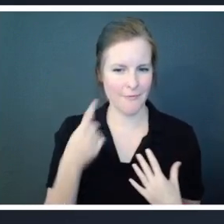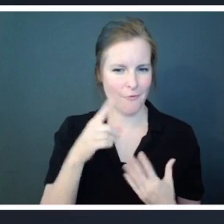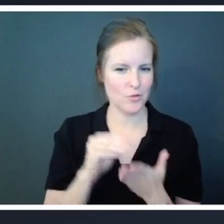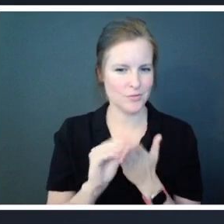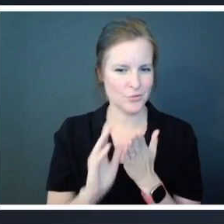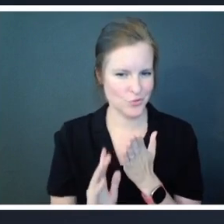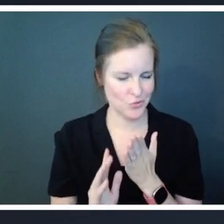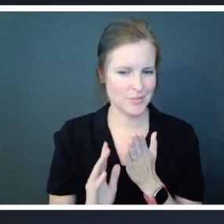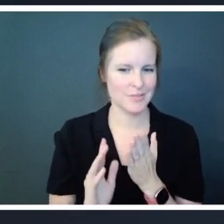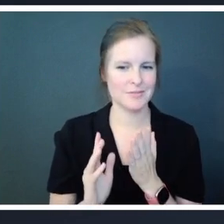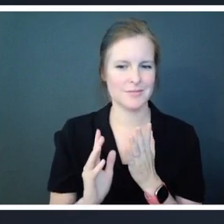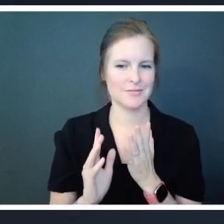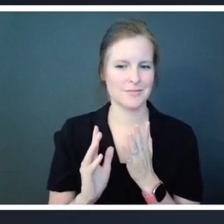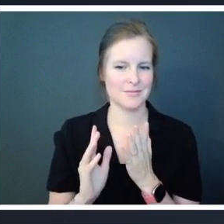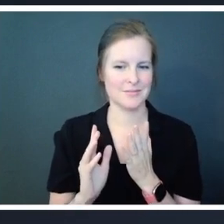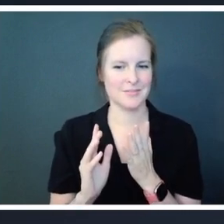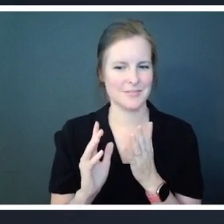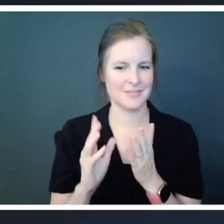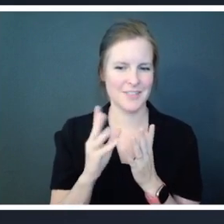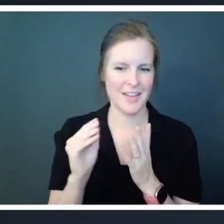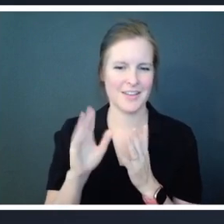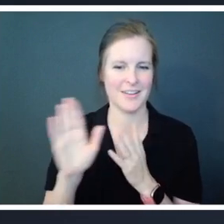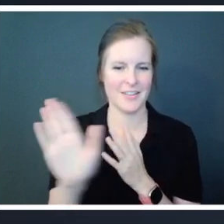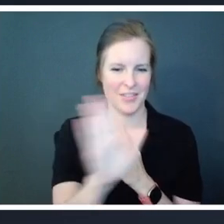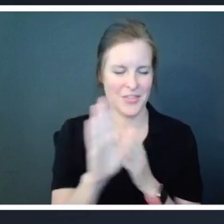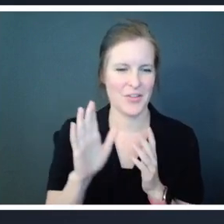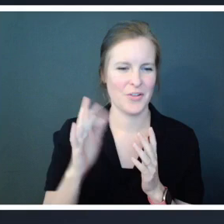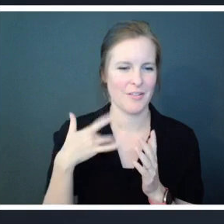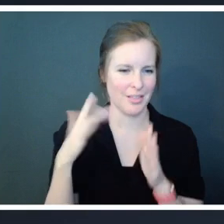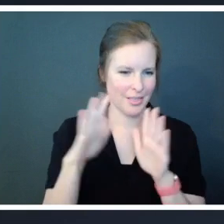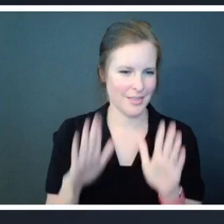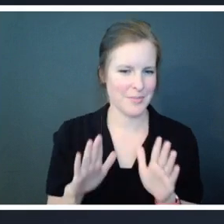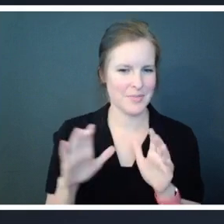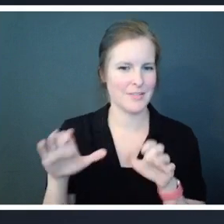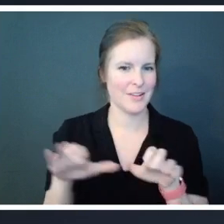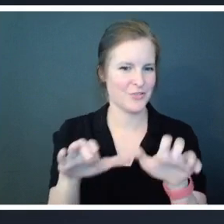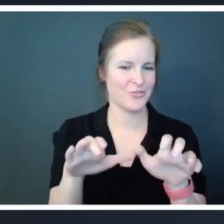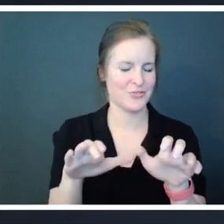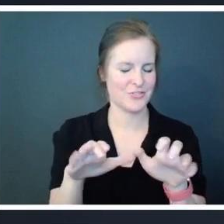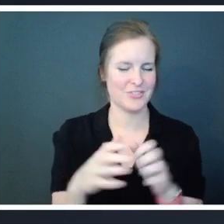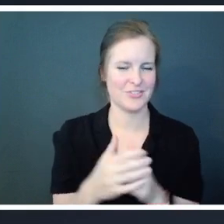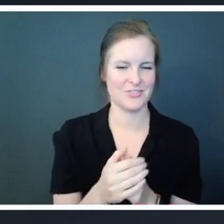And as we explore this question to help guide our thinking and our goals for that -- our